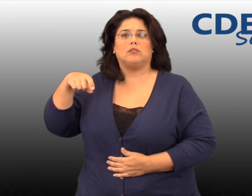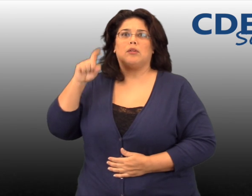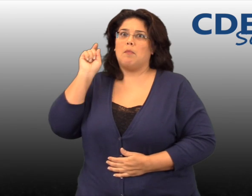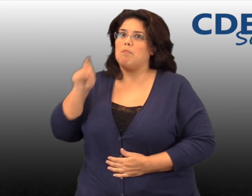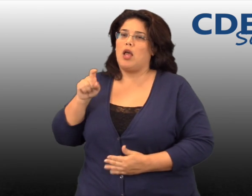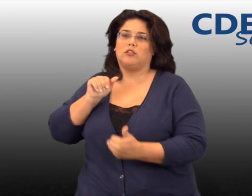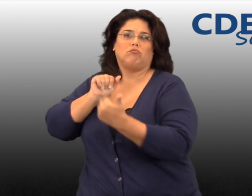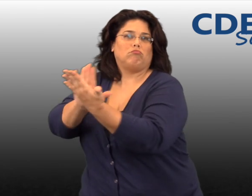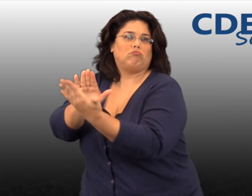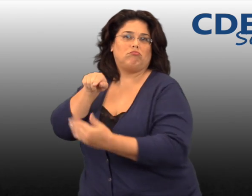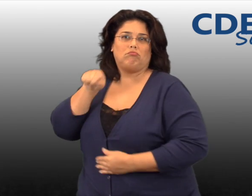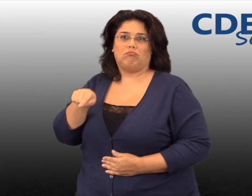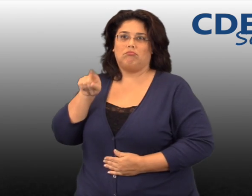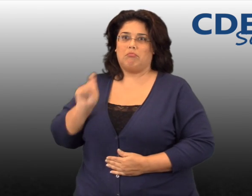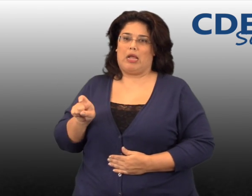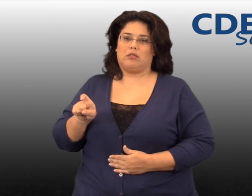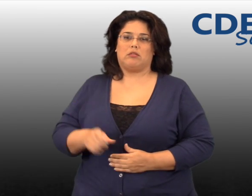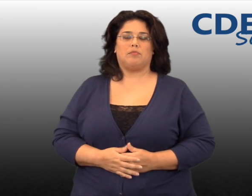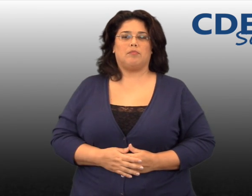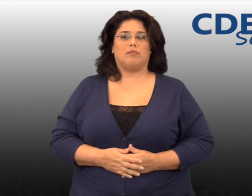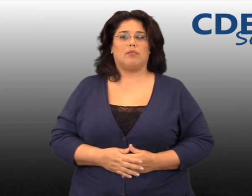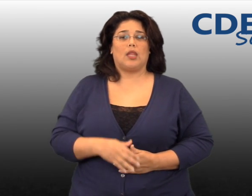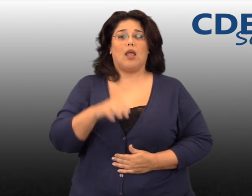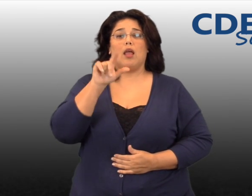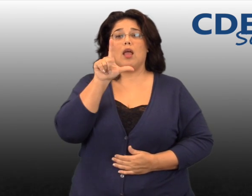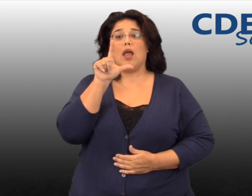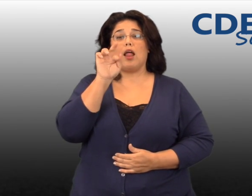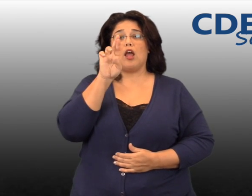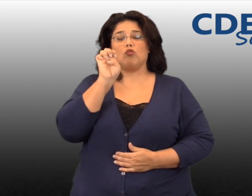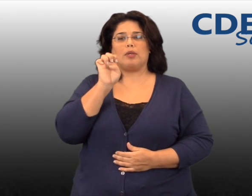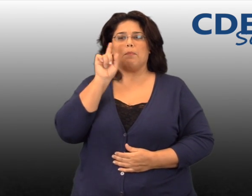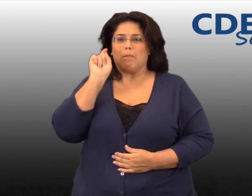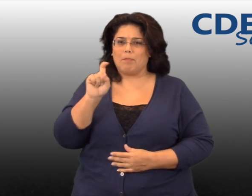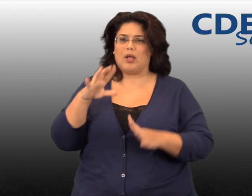communication needs of Deaf and Hard of Hearing students must be addressed when discussing